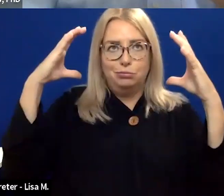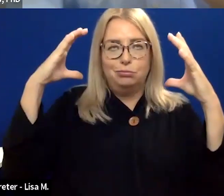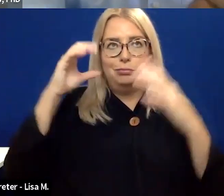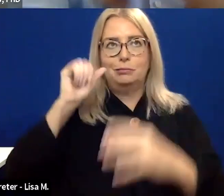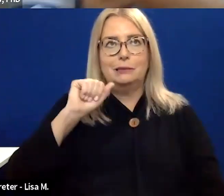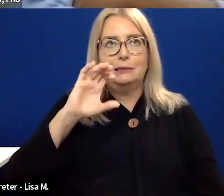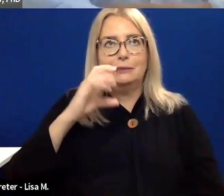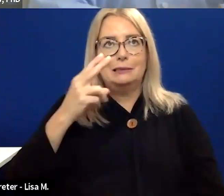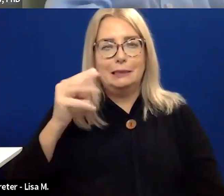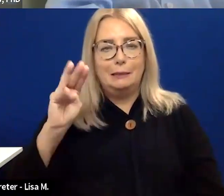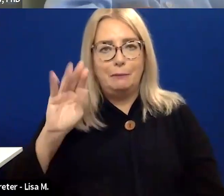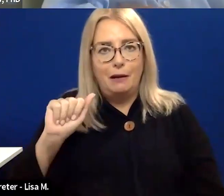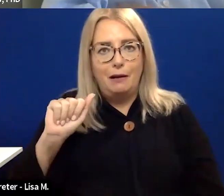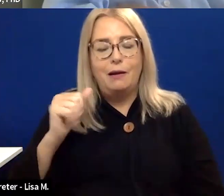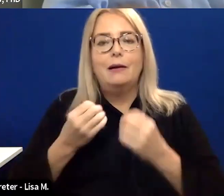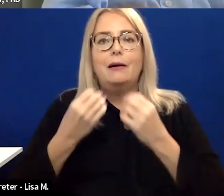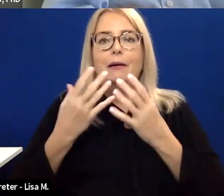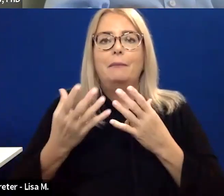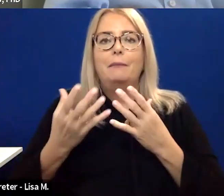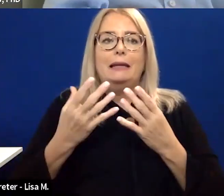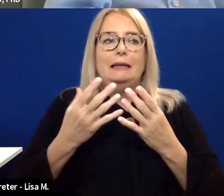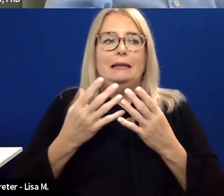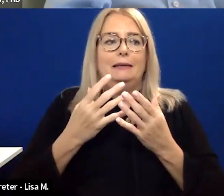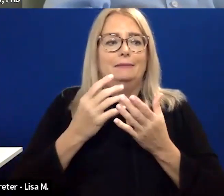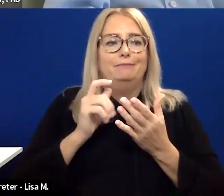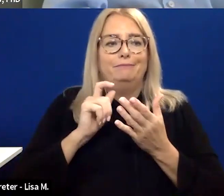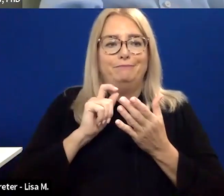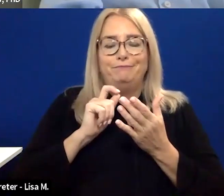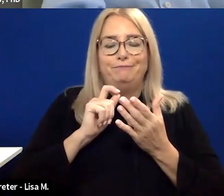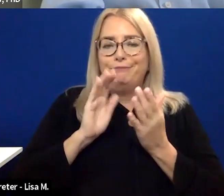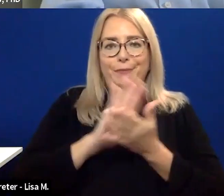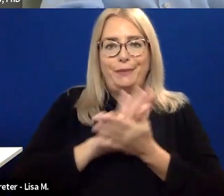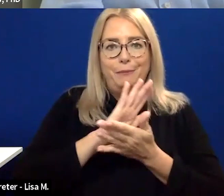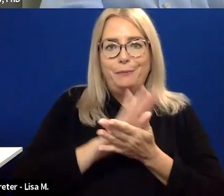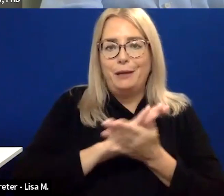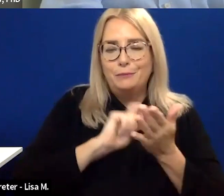literature out there some of it almost being diagnosed um discussed in a way that's really